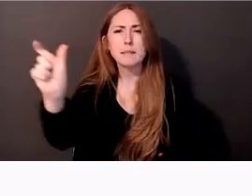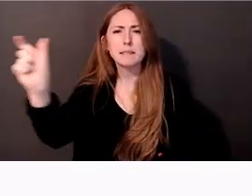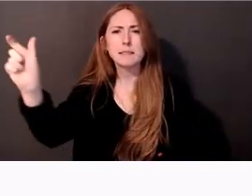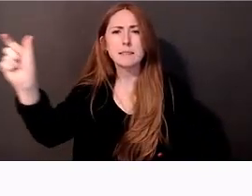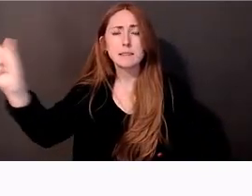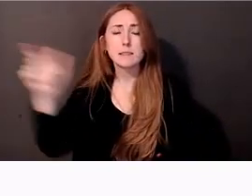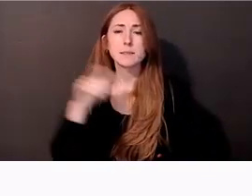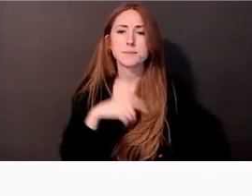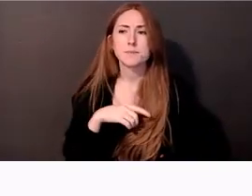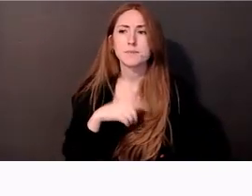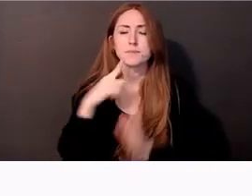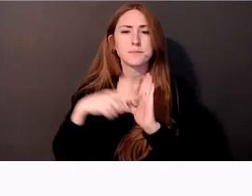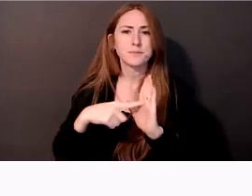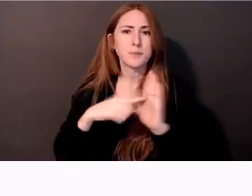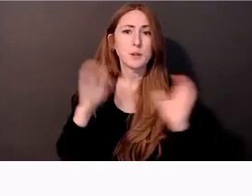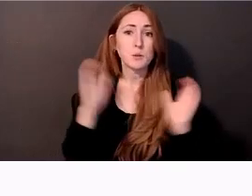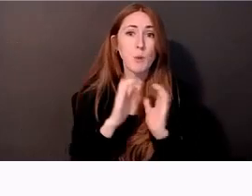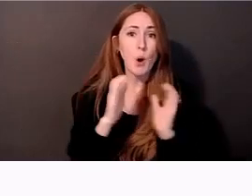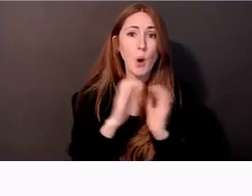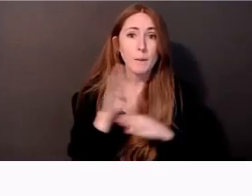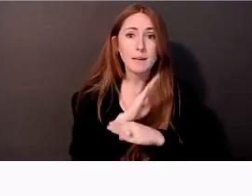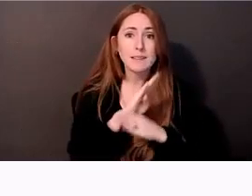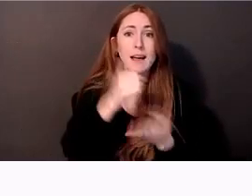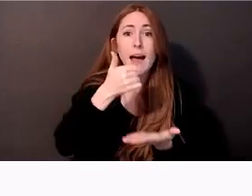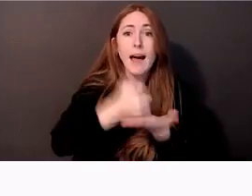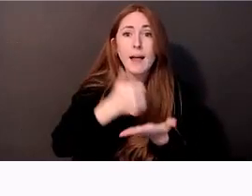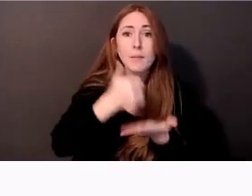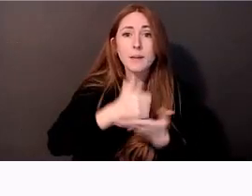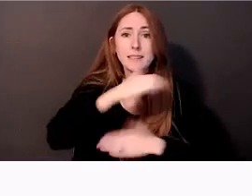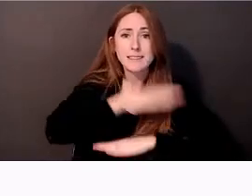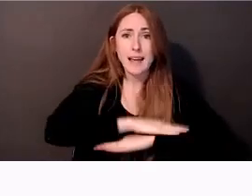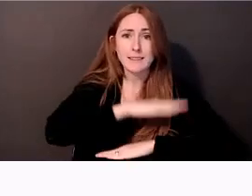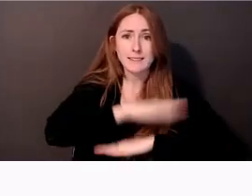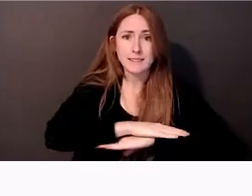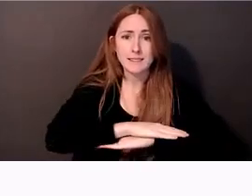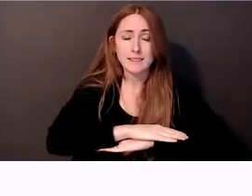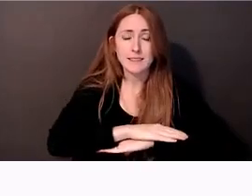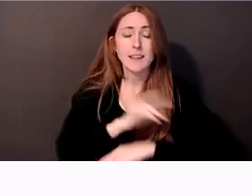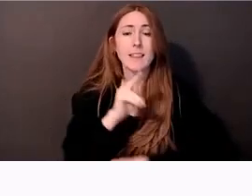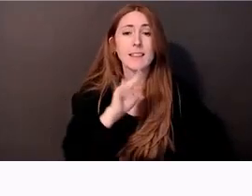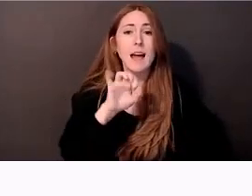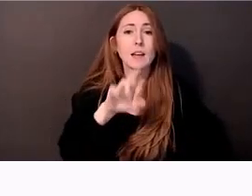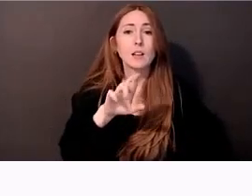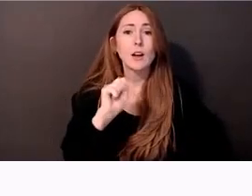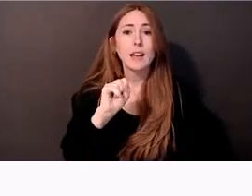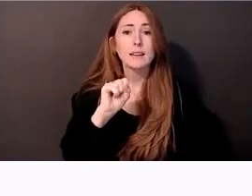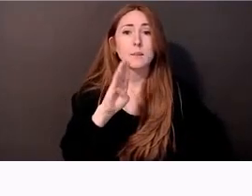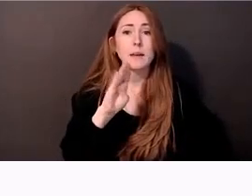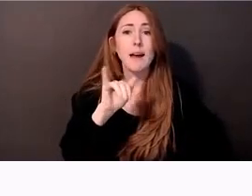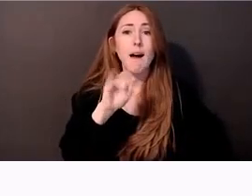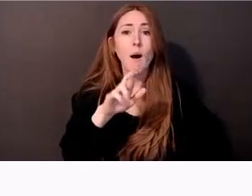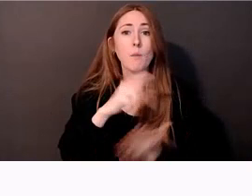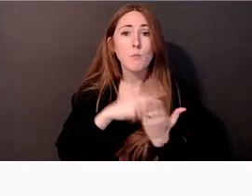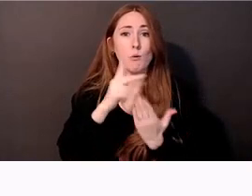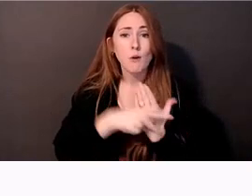So the SBIR Program is on there. What are the key resources for funding and applications?